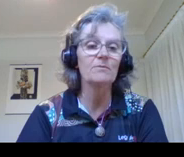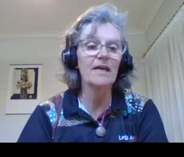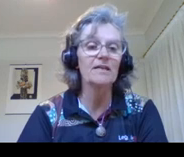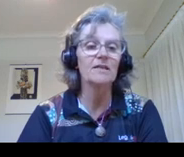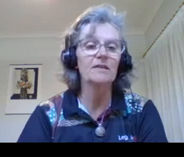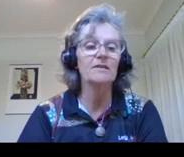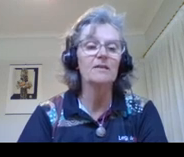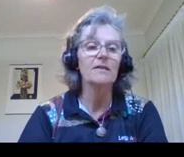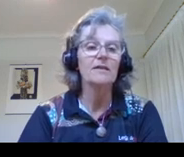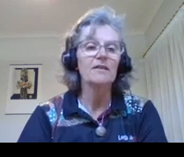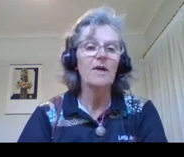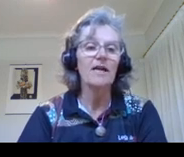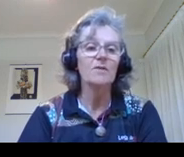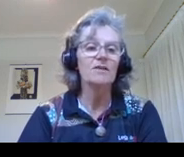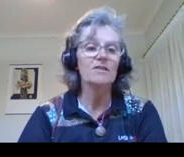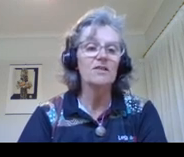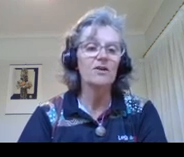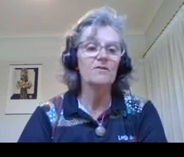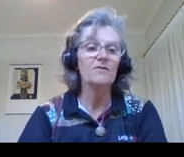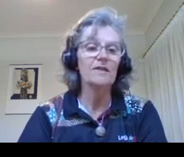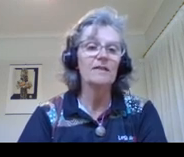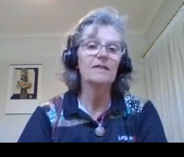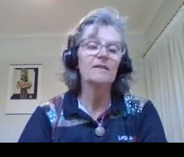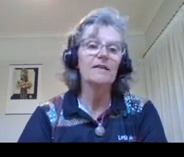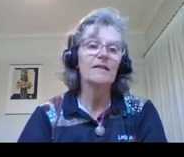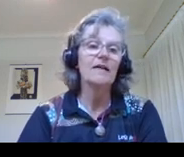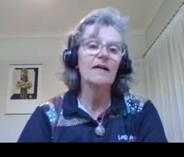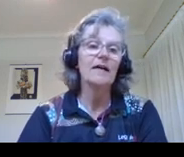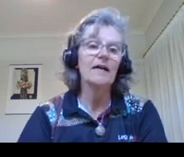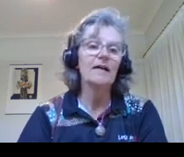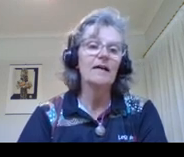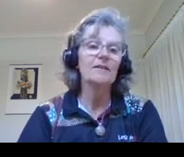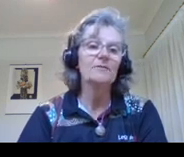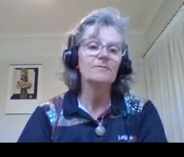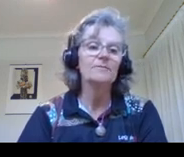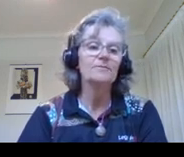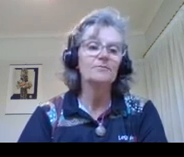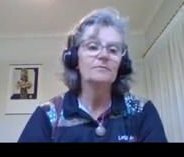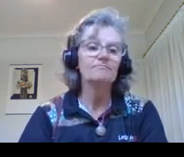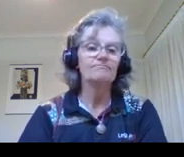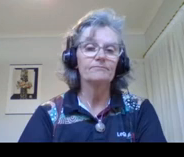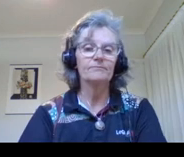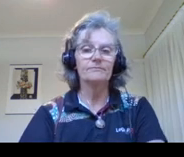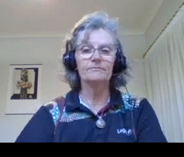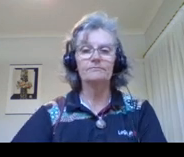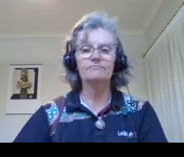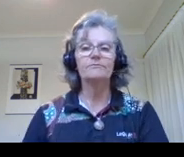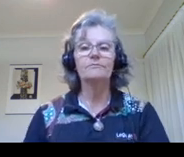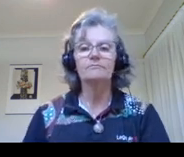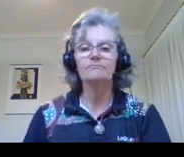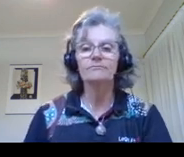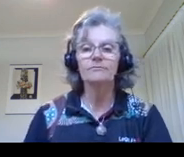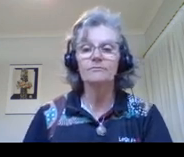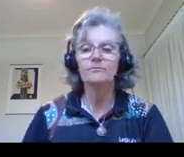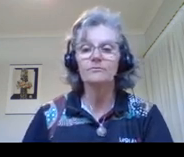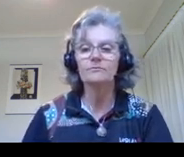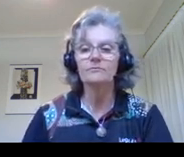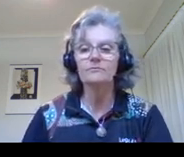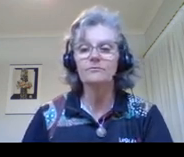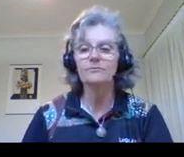make the payment yourself I think just be mindful just be mindful who you sharing your information